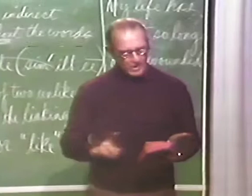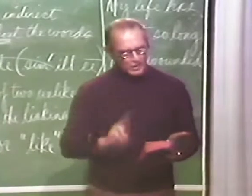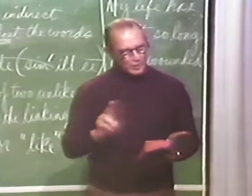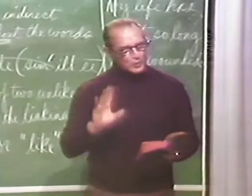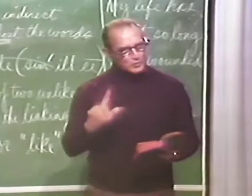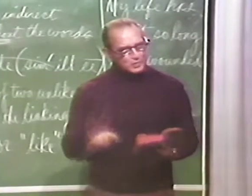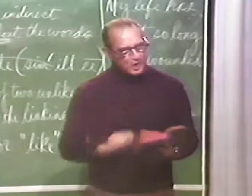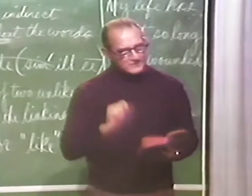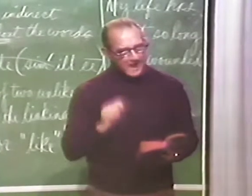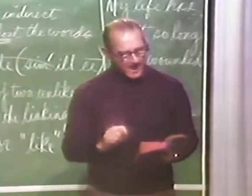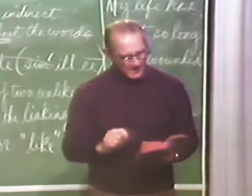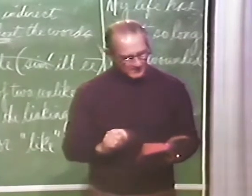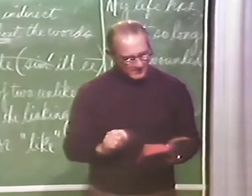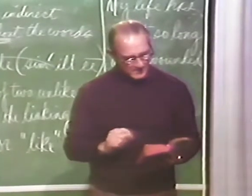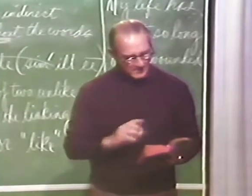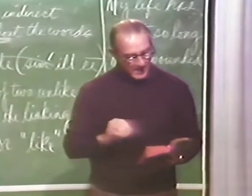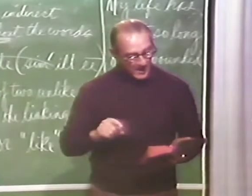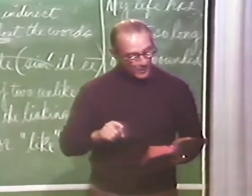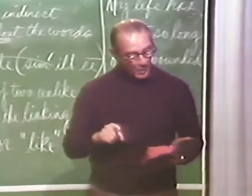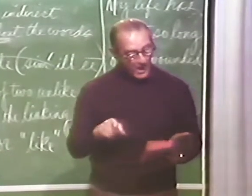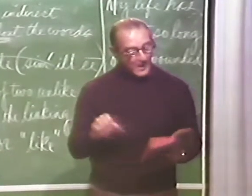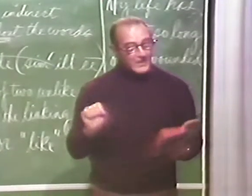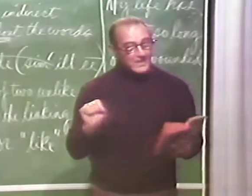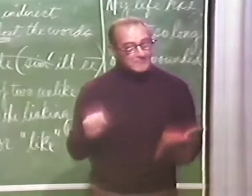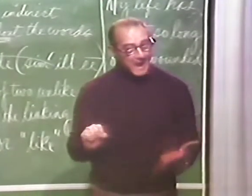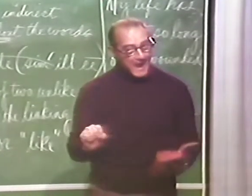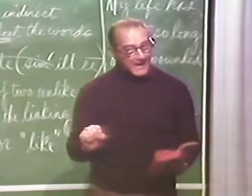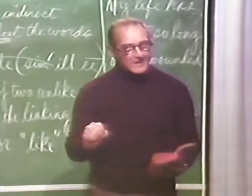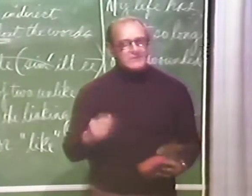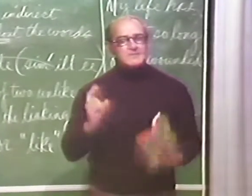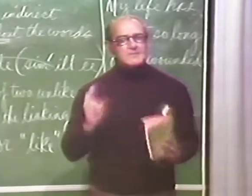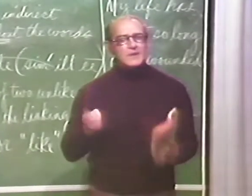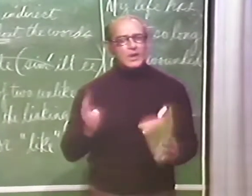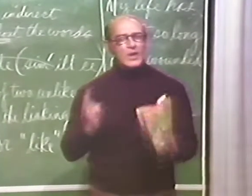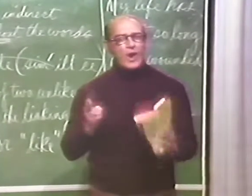"THEN BE NOT COY, BUT USE YOUR TIME,